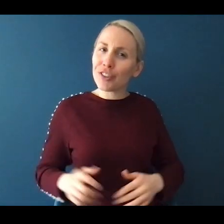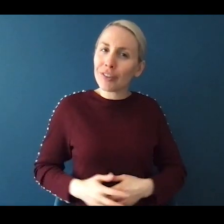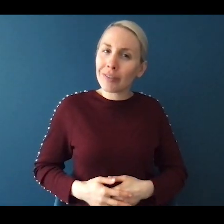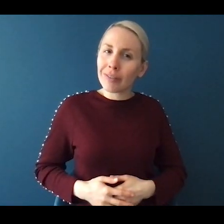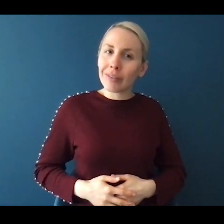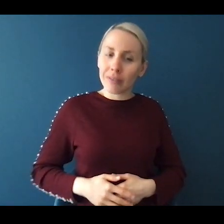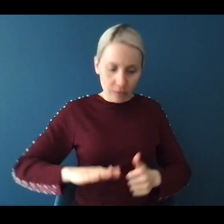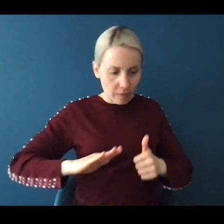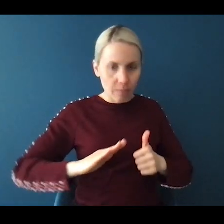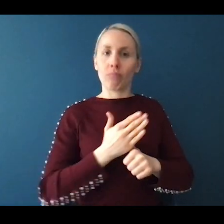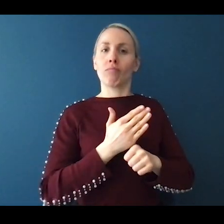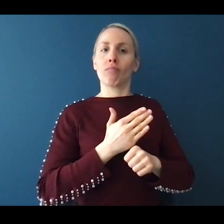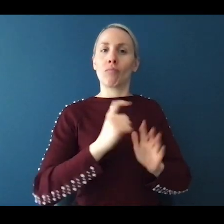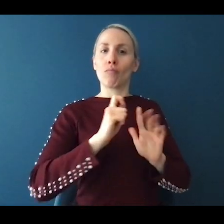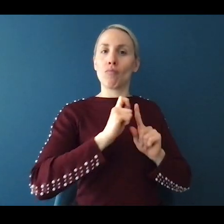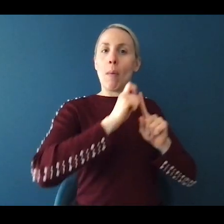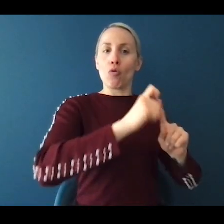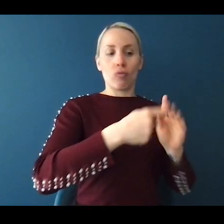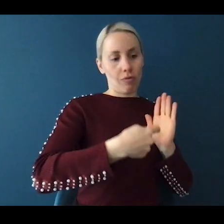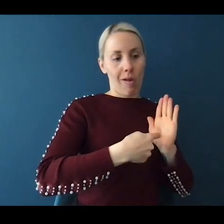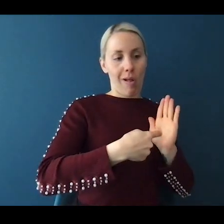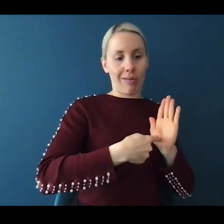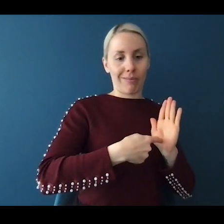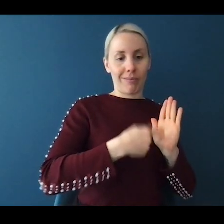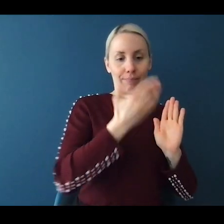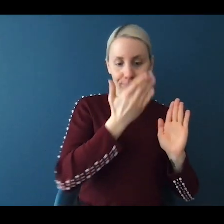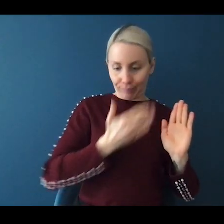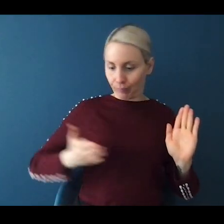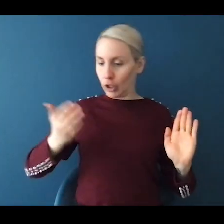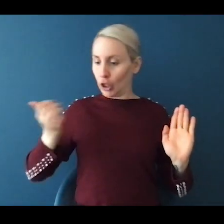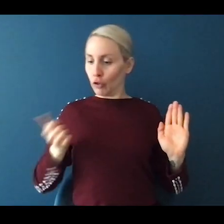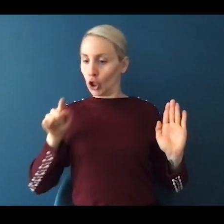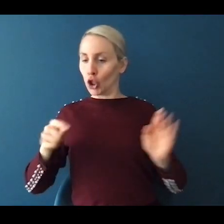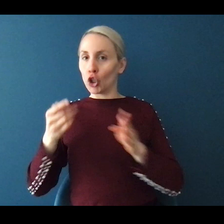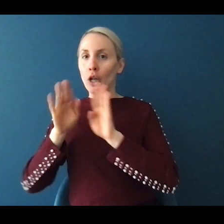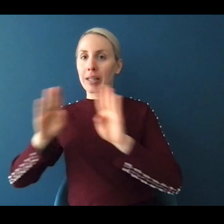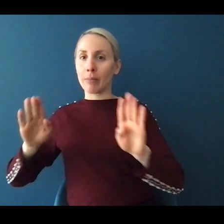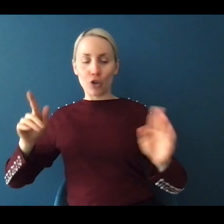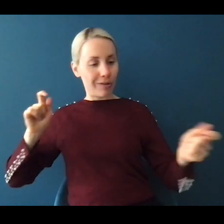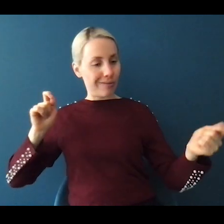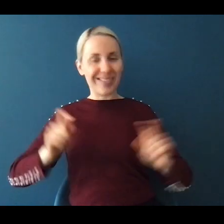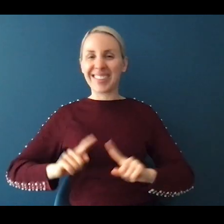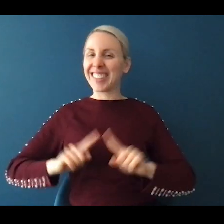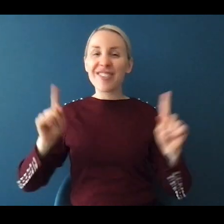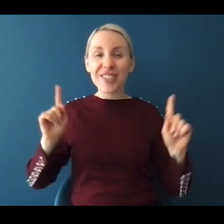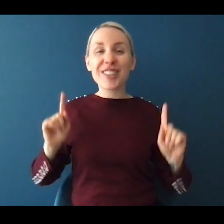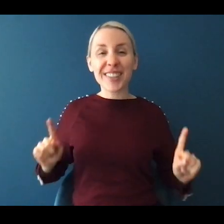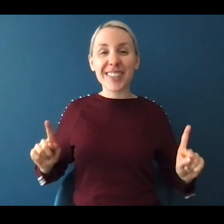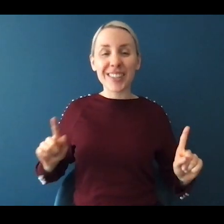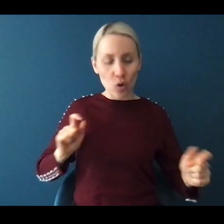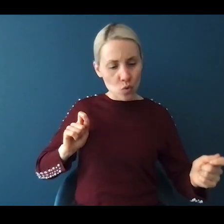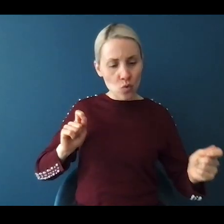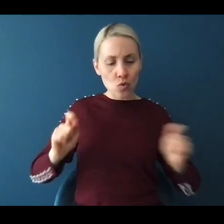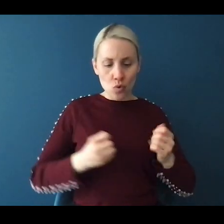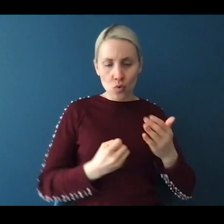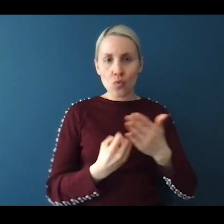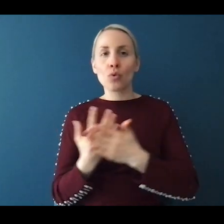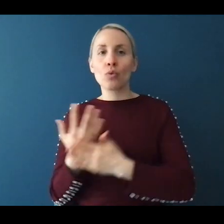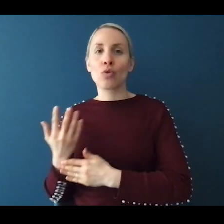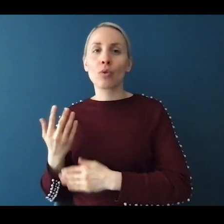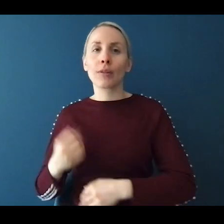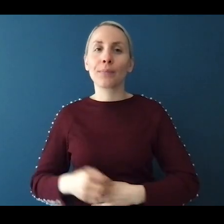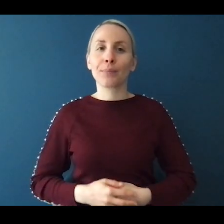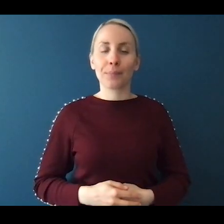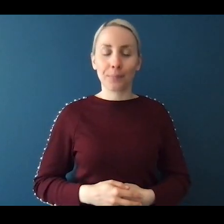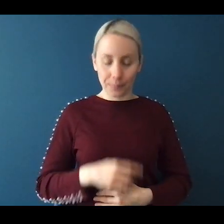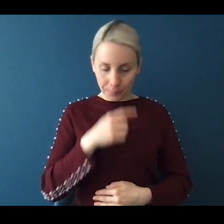proposal into what you can see in the exhibition. I think it's a really important part of having